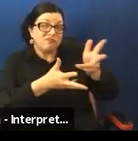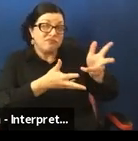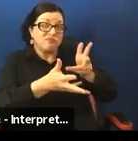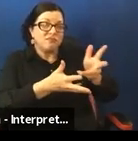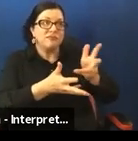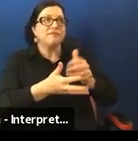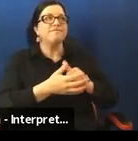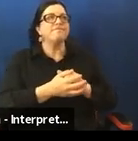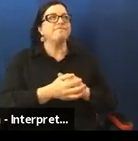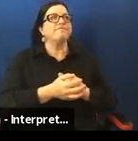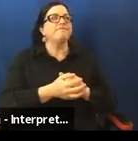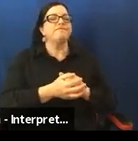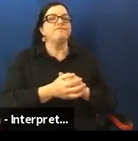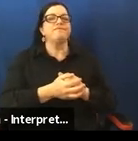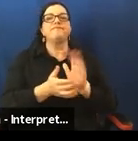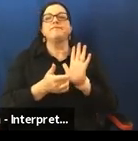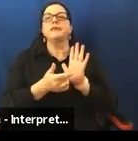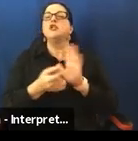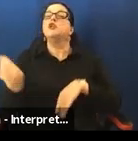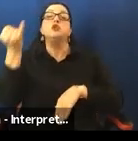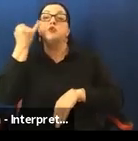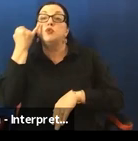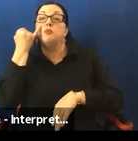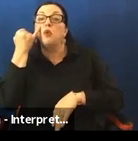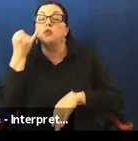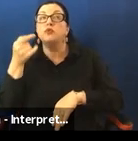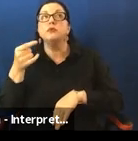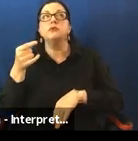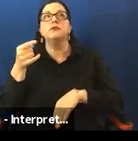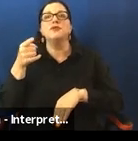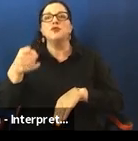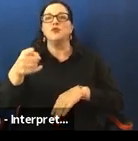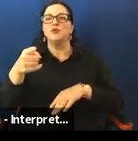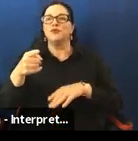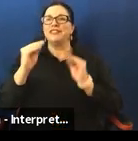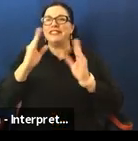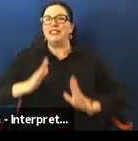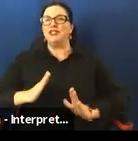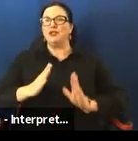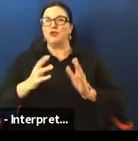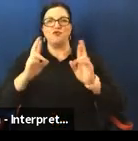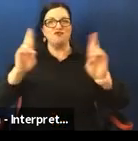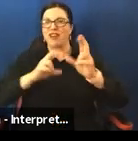Jason Williams: aren't being supportive just come to me and I'll give you 15 minutes to kind of talk it out and maybe we can come up with some solutions.